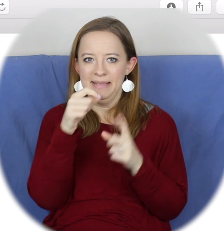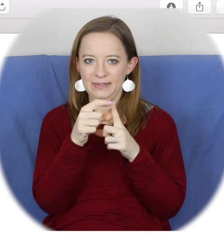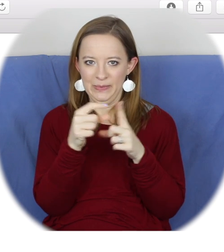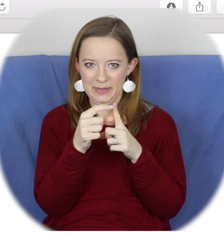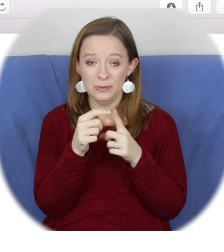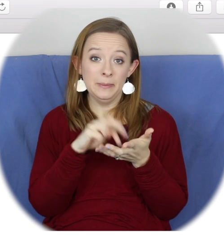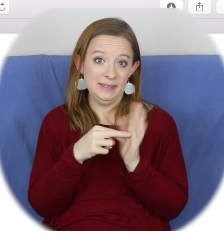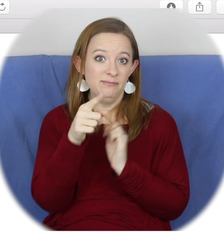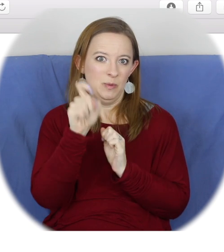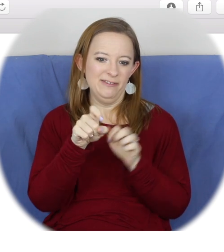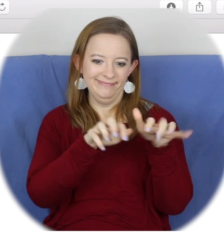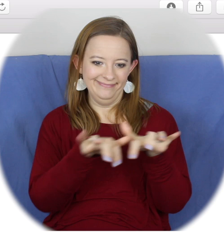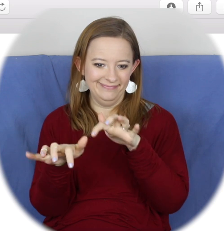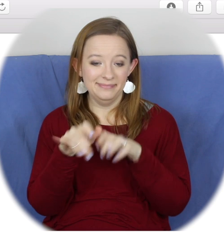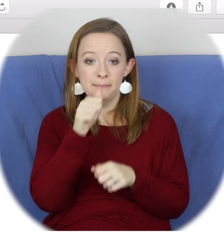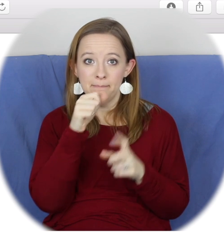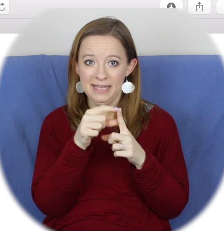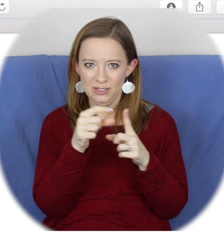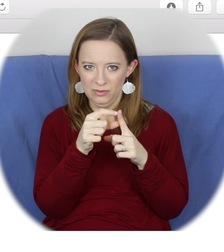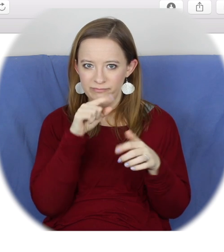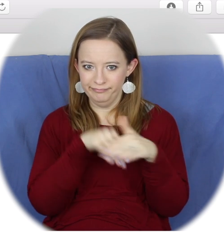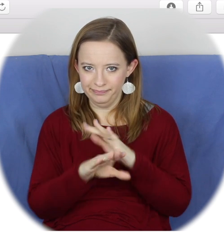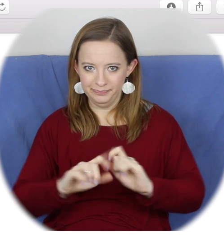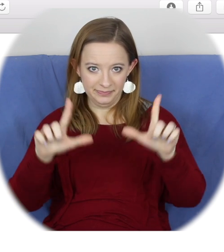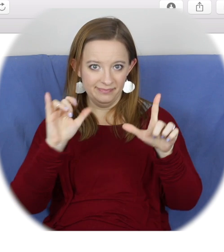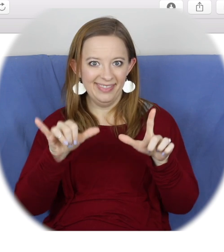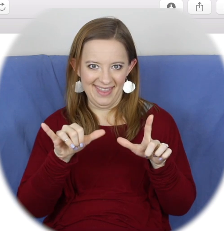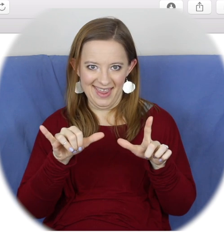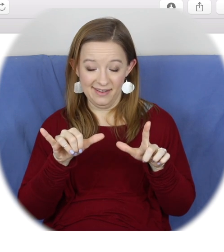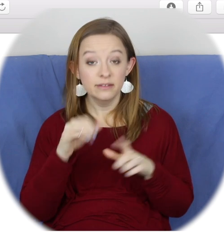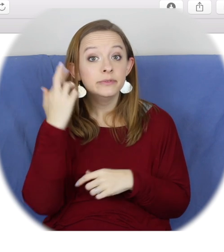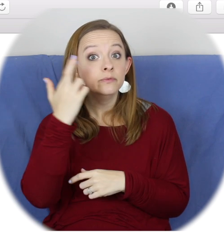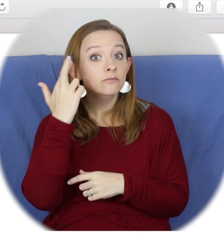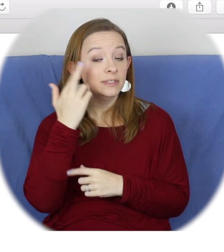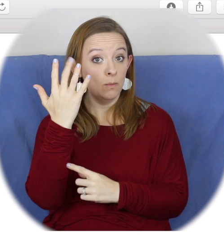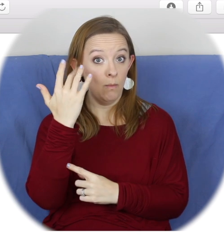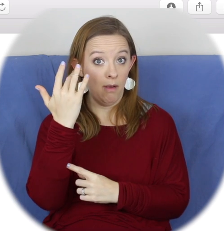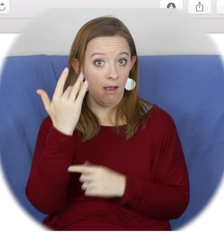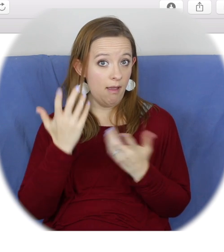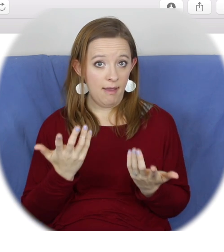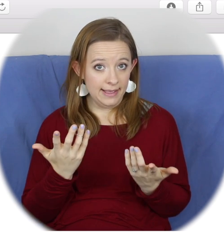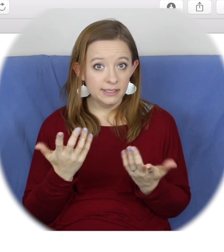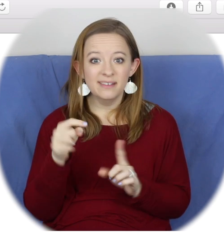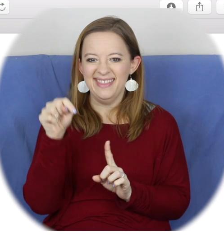So you have to type in a password here to get into the area and the reason for that is because